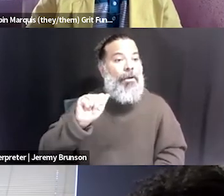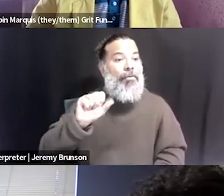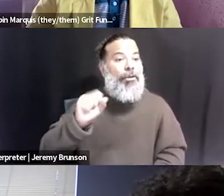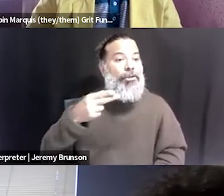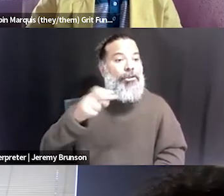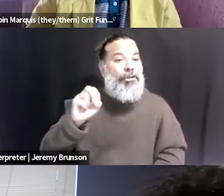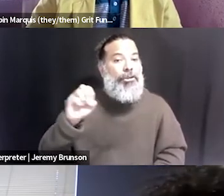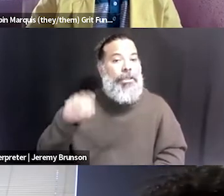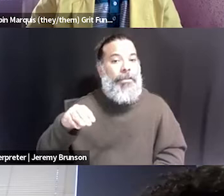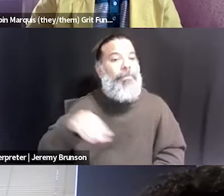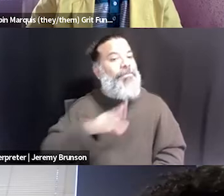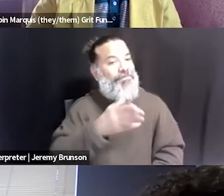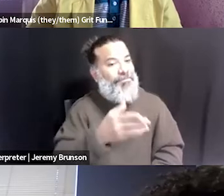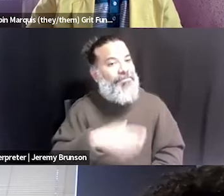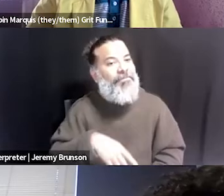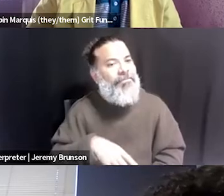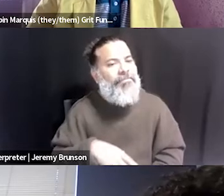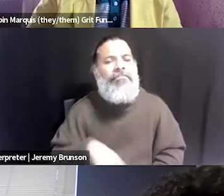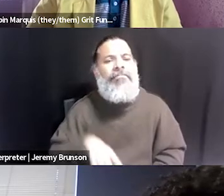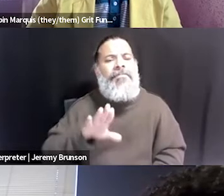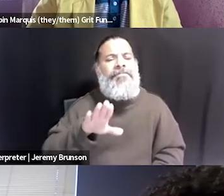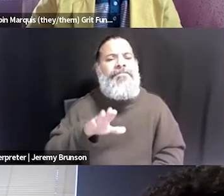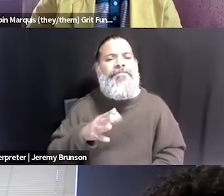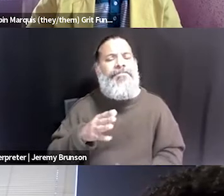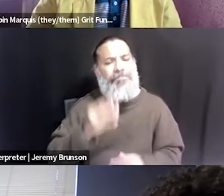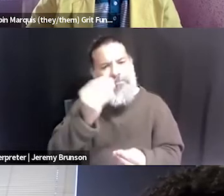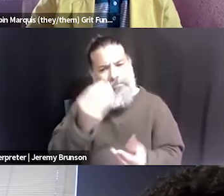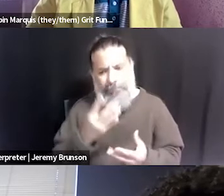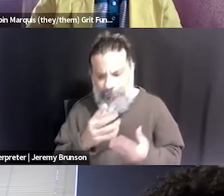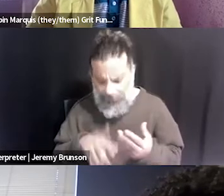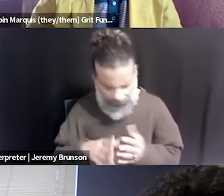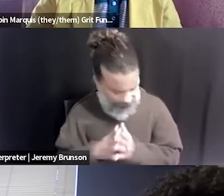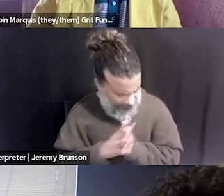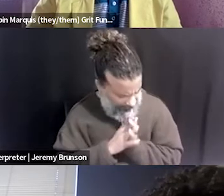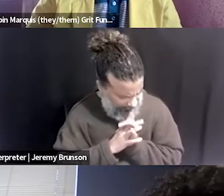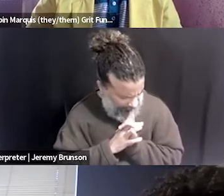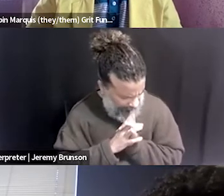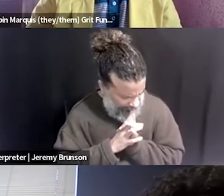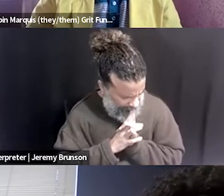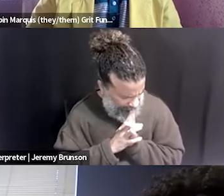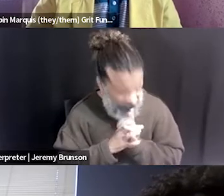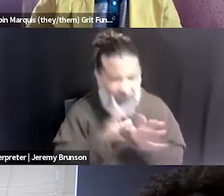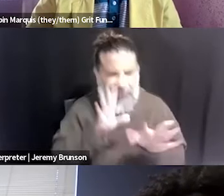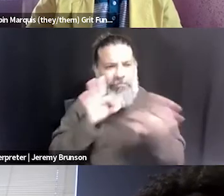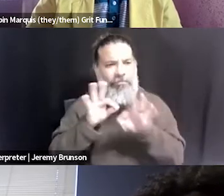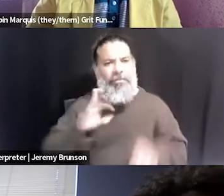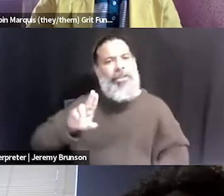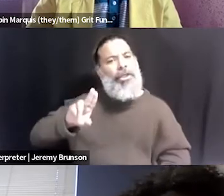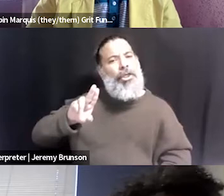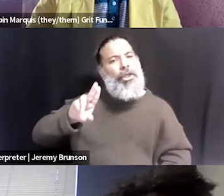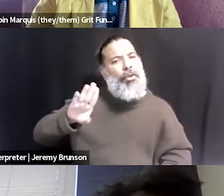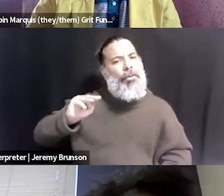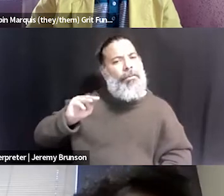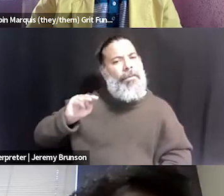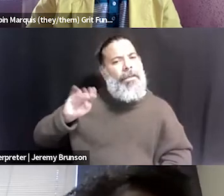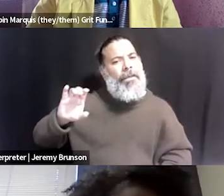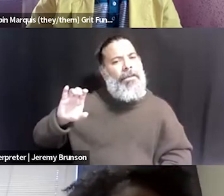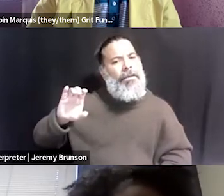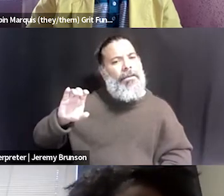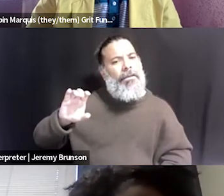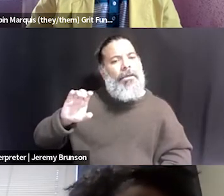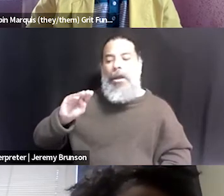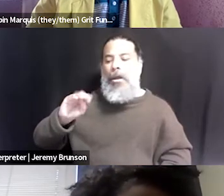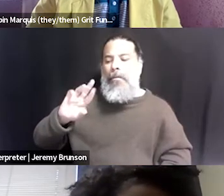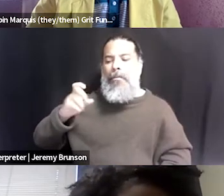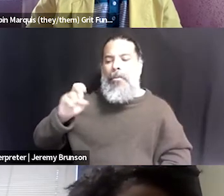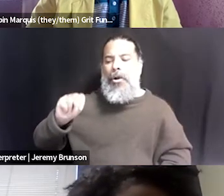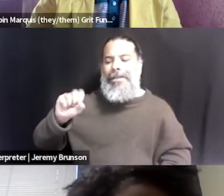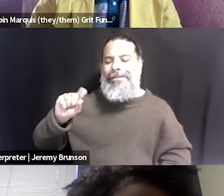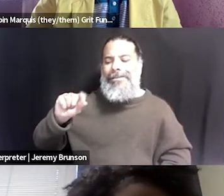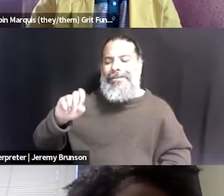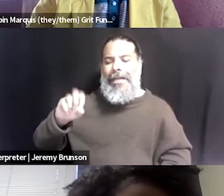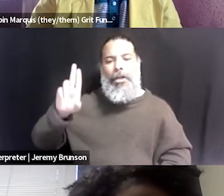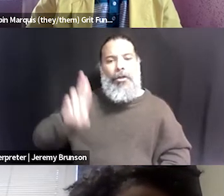I was curious about the support from UBMC Morgan state university and some of the Mica,